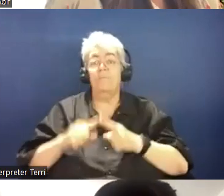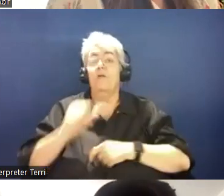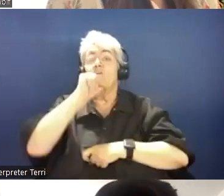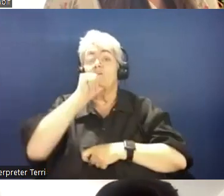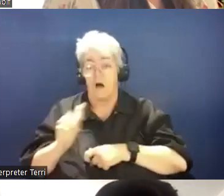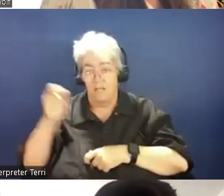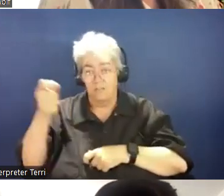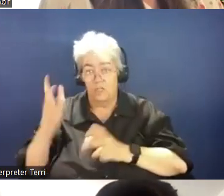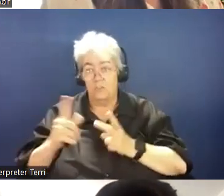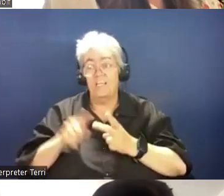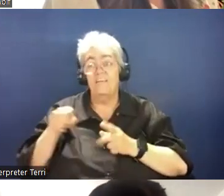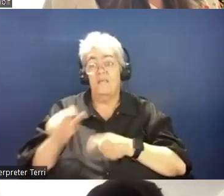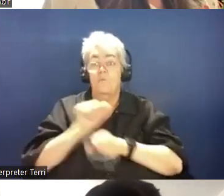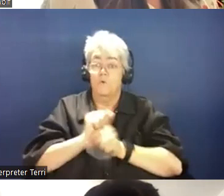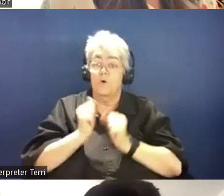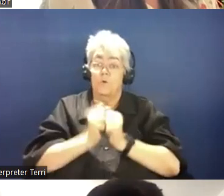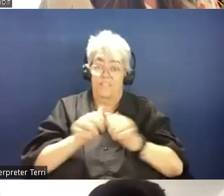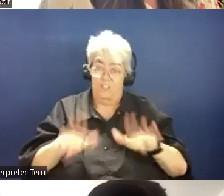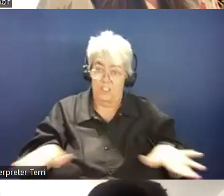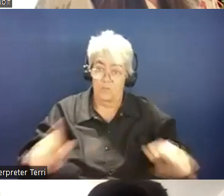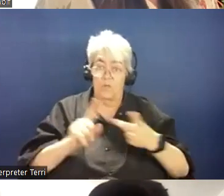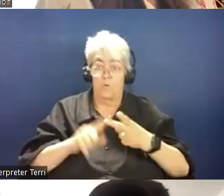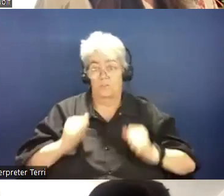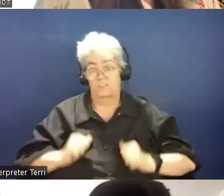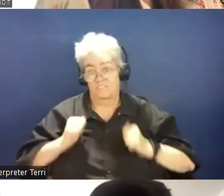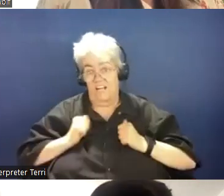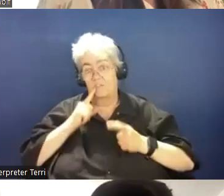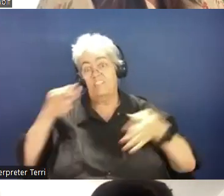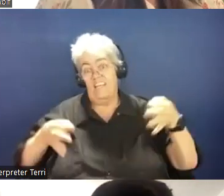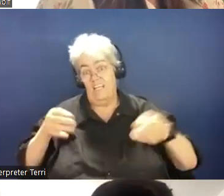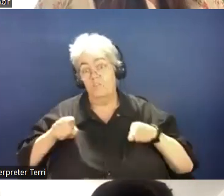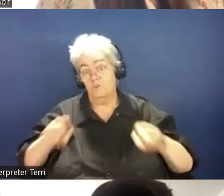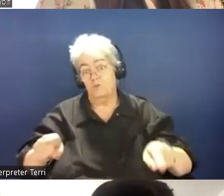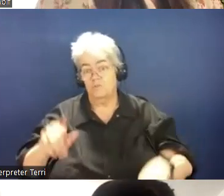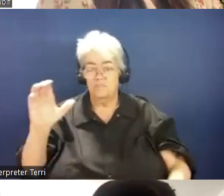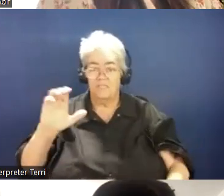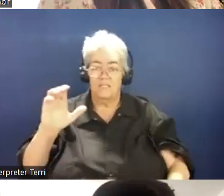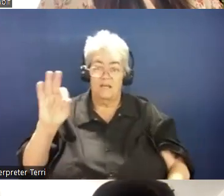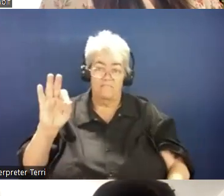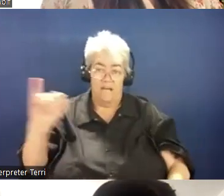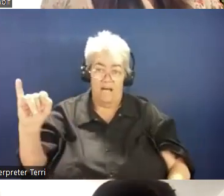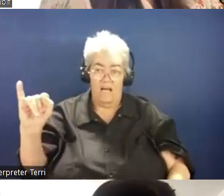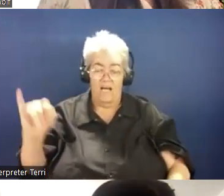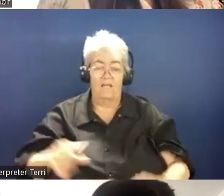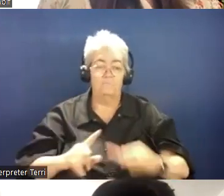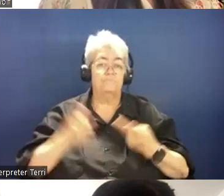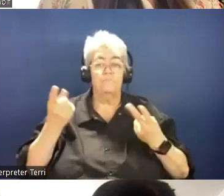survivors and kiddos in the courtroom. So CFIs, Child Family Investigators,